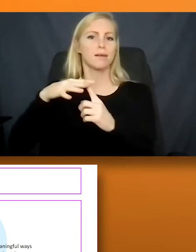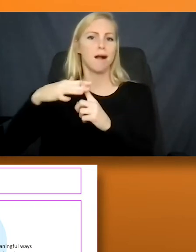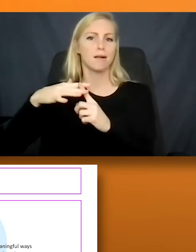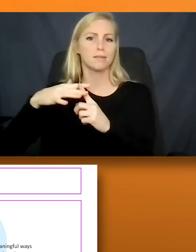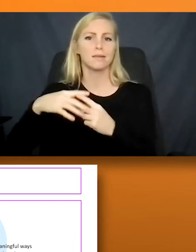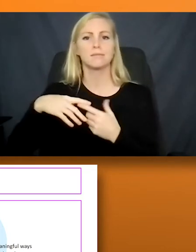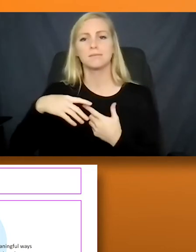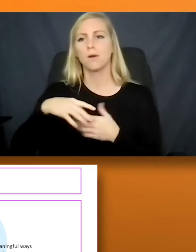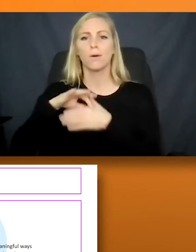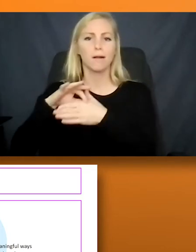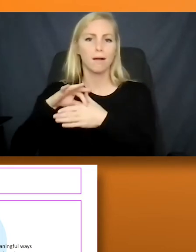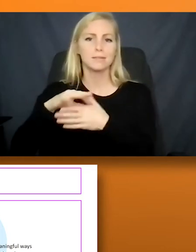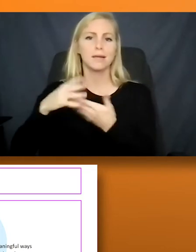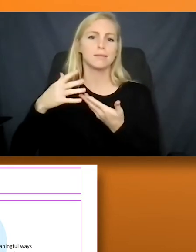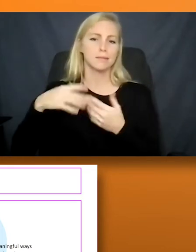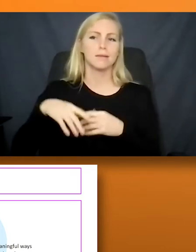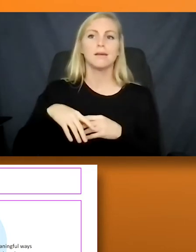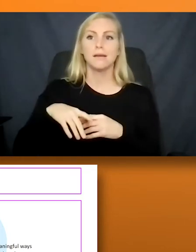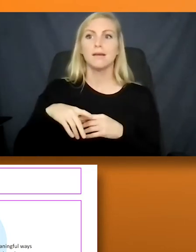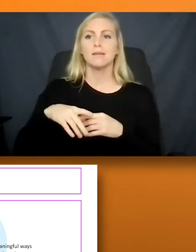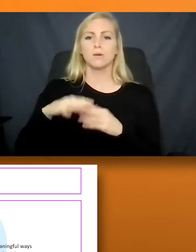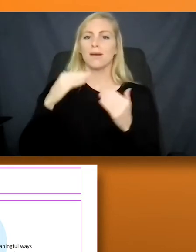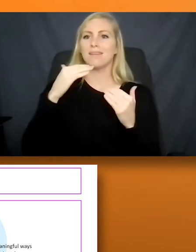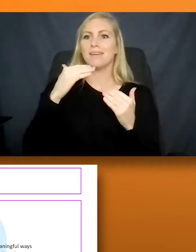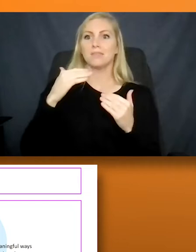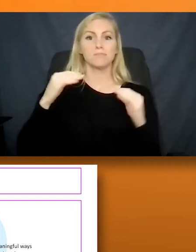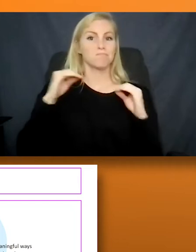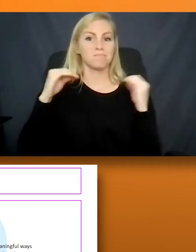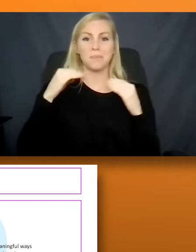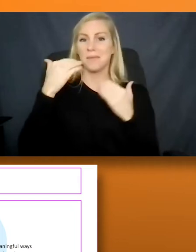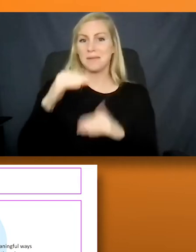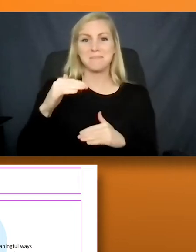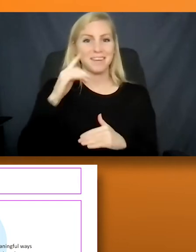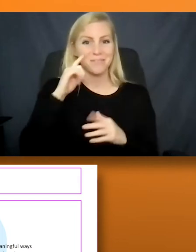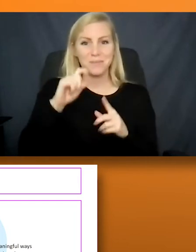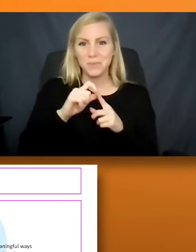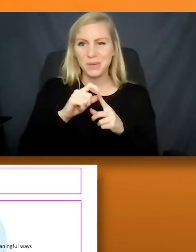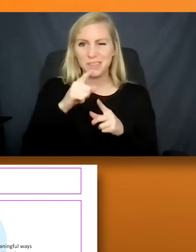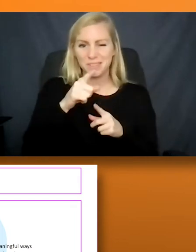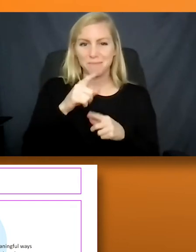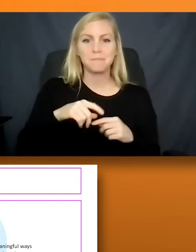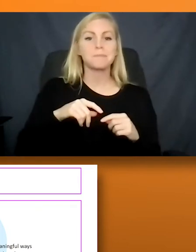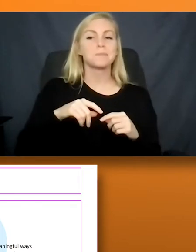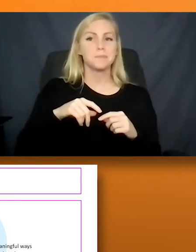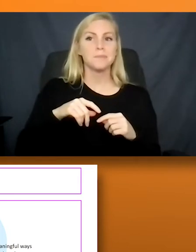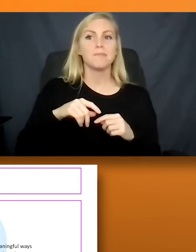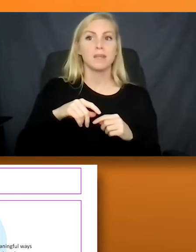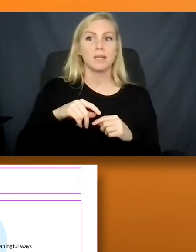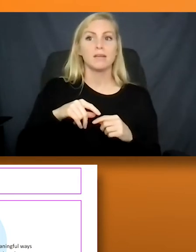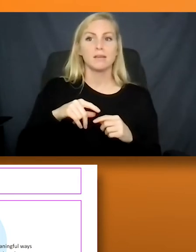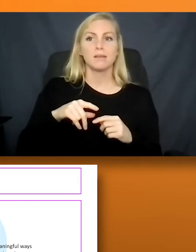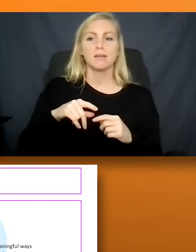and there's a limitless number of these words. And the reason why it's limitless is because in order, as you know,